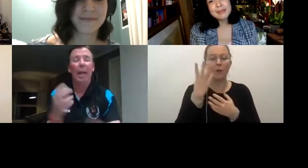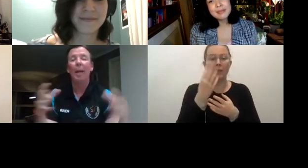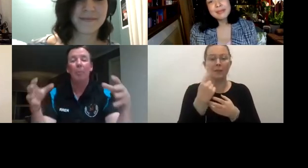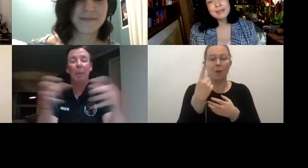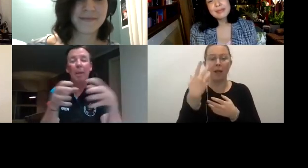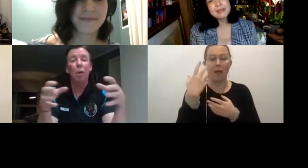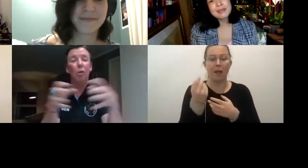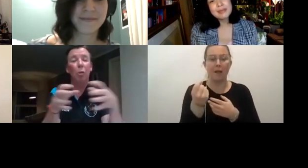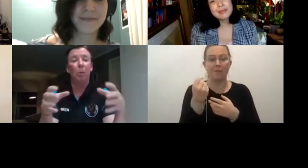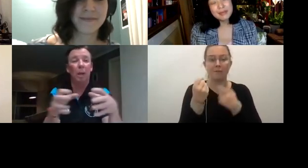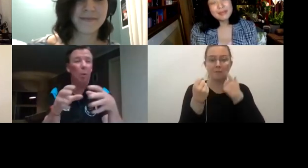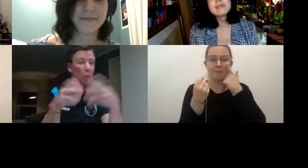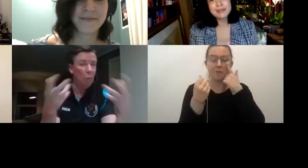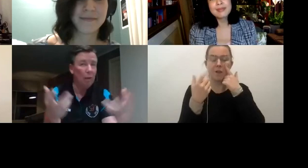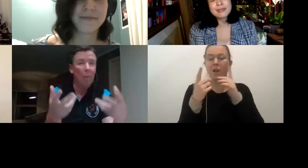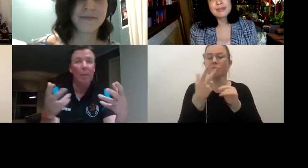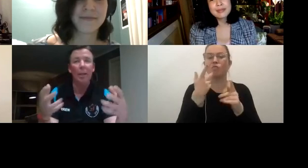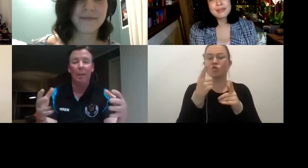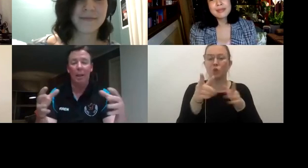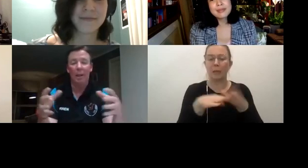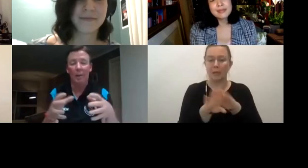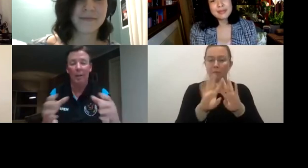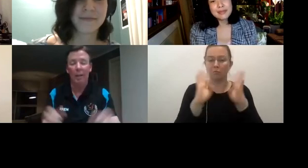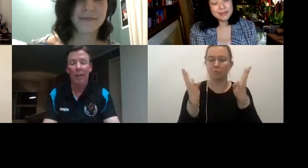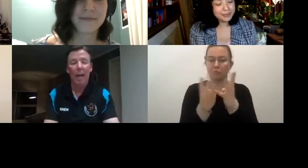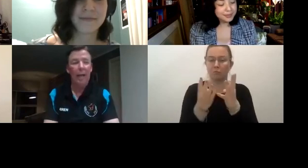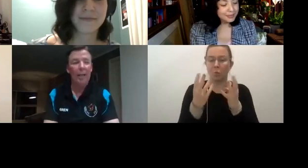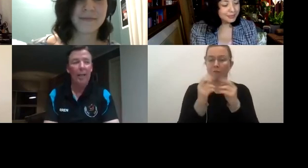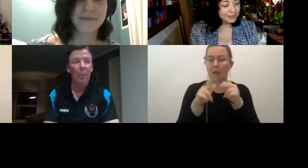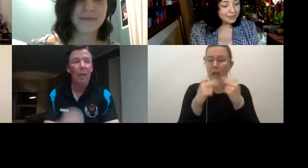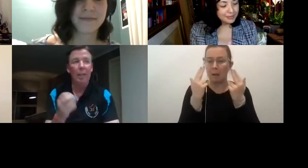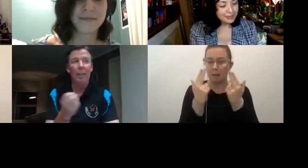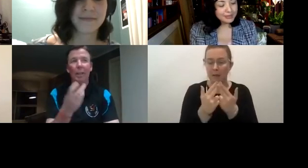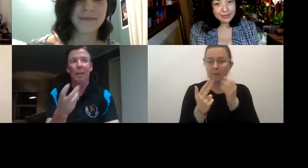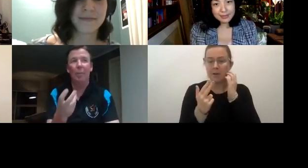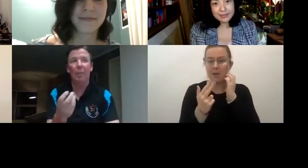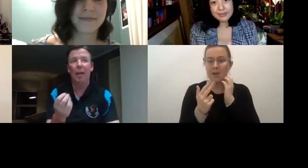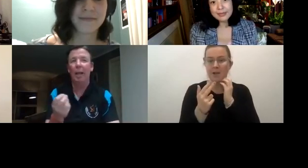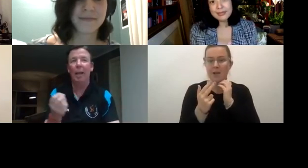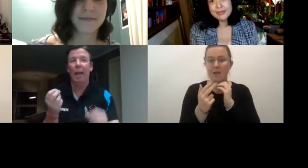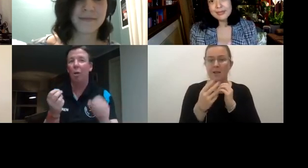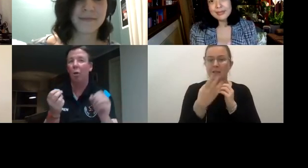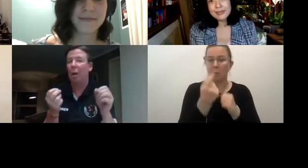group, like with your family and things, and someone has said something and and you haven't